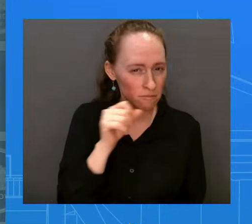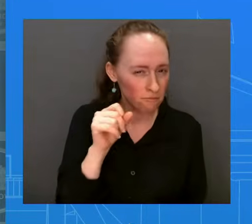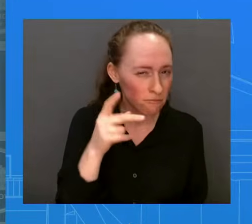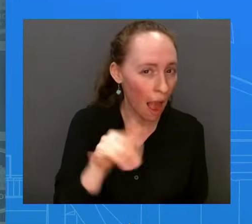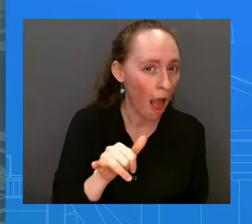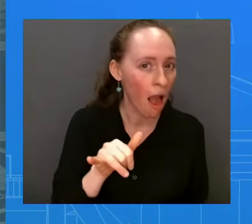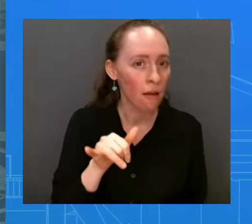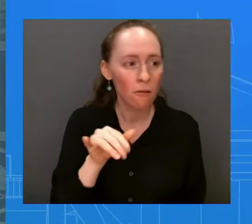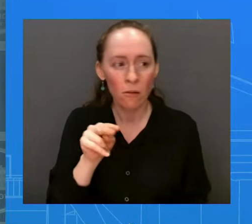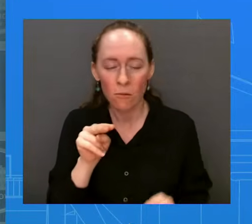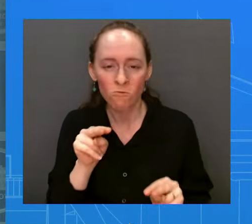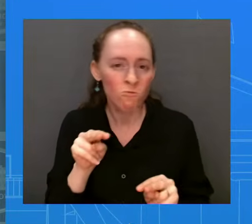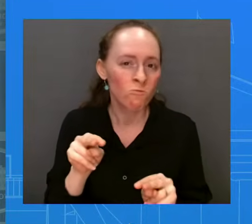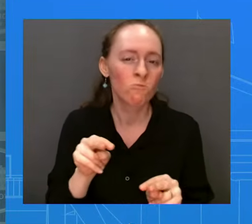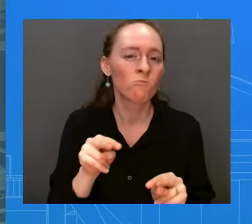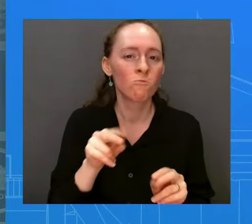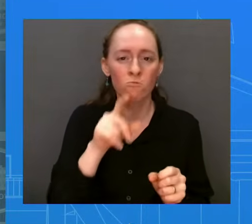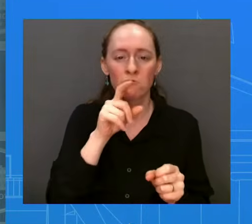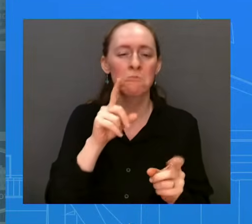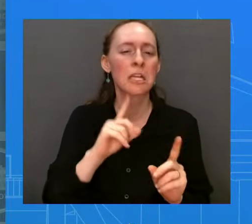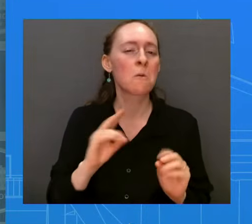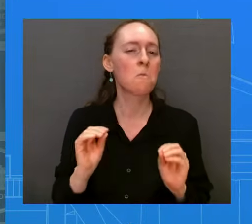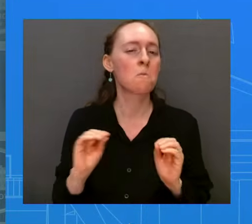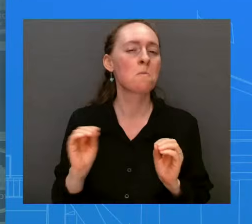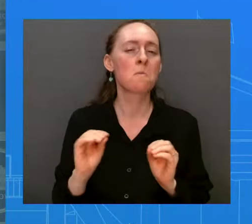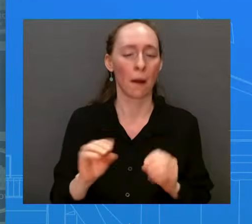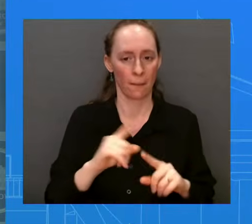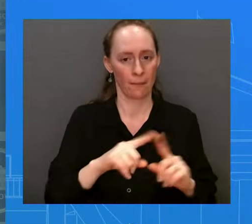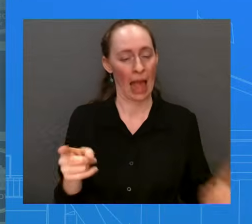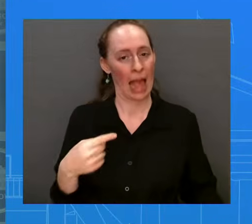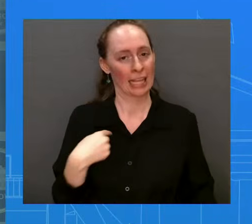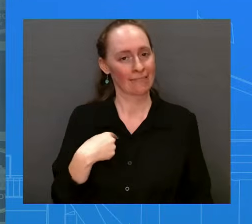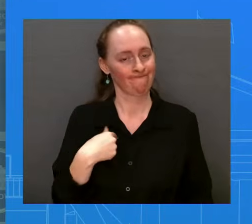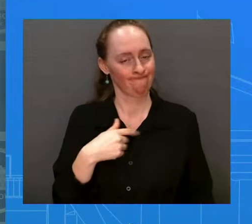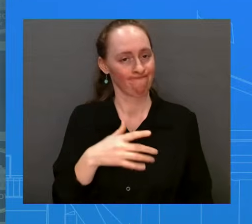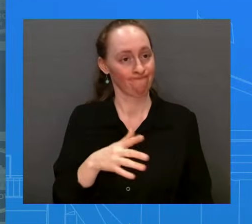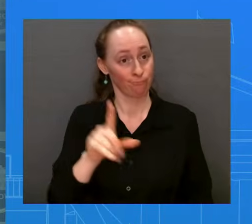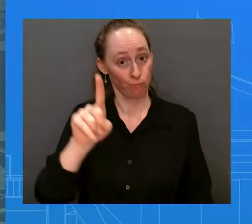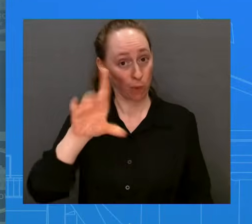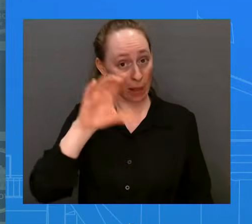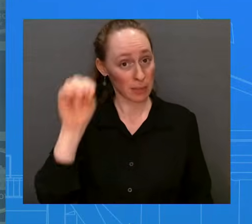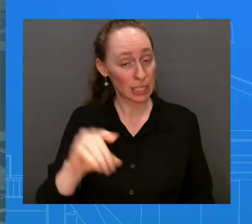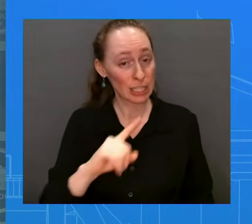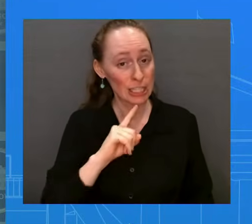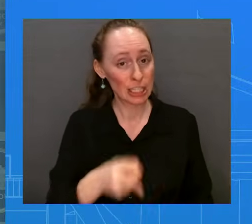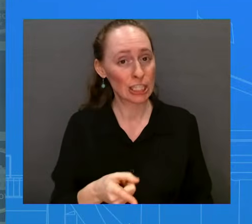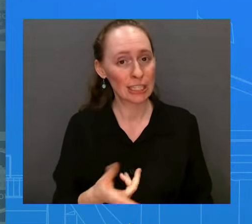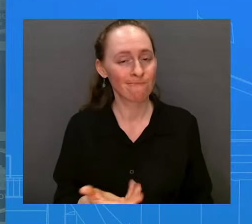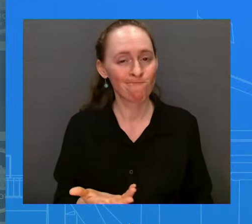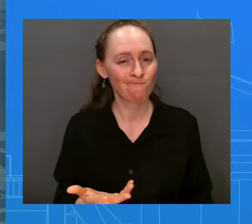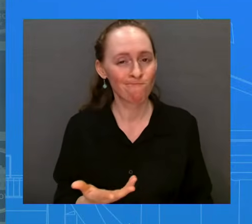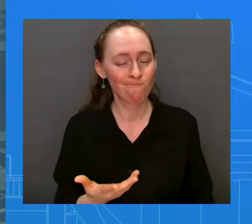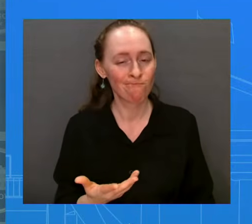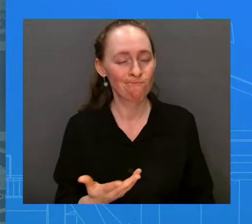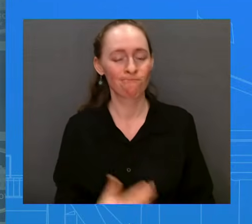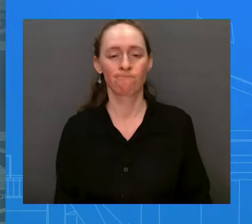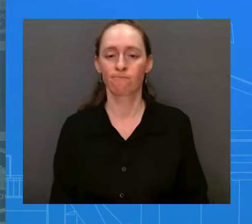and the fact that these objects could have and likely did at some point in their path transit over,